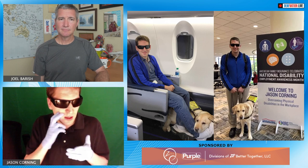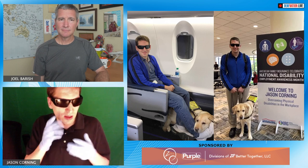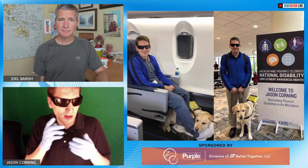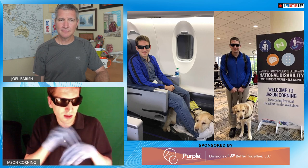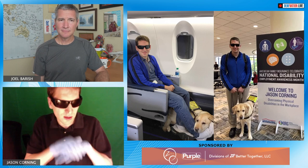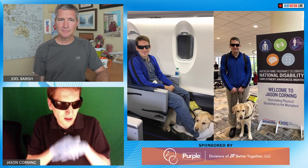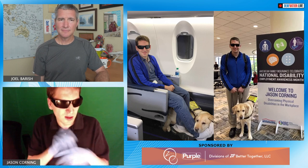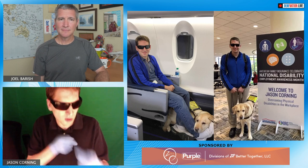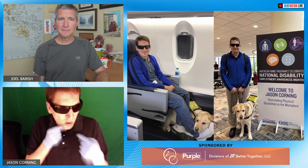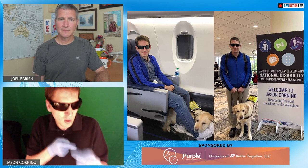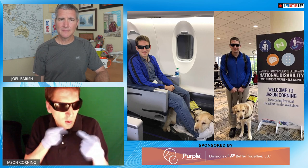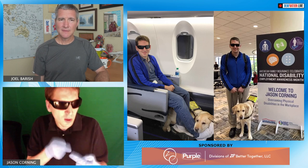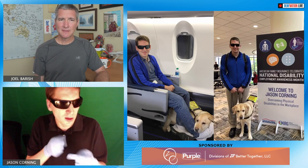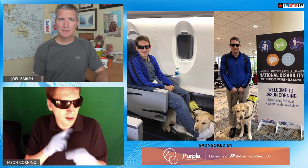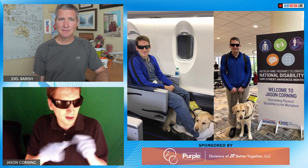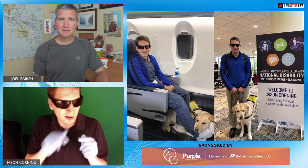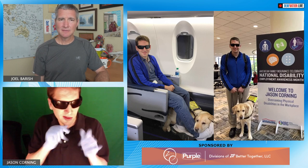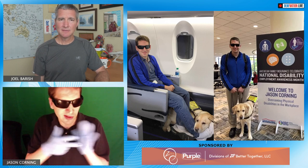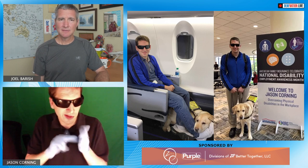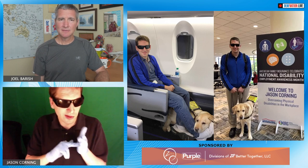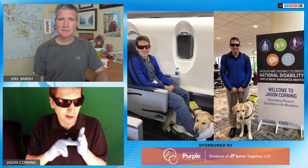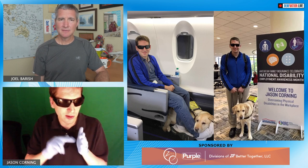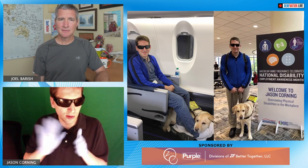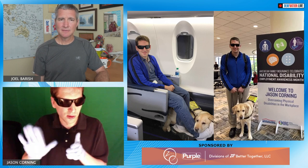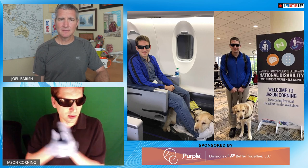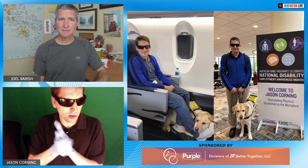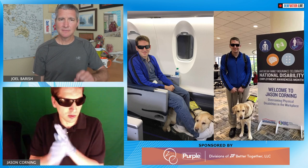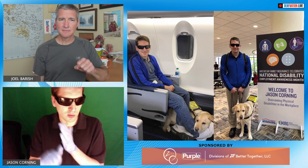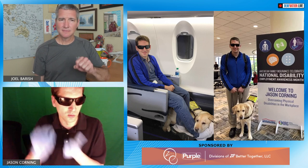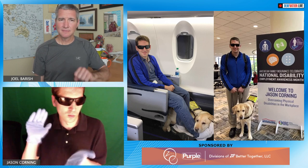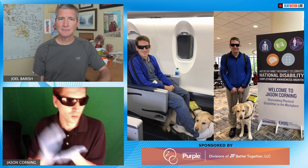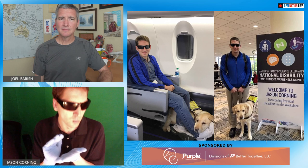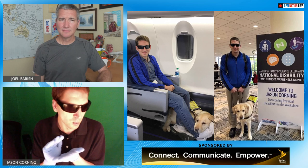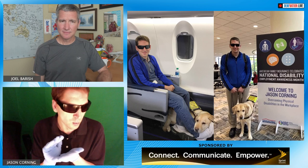because some deafblind have some struggle with English which doesn’t mean their skills are not enough